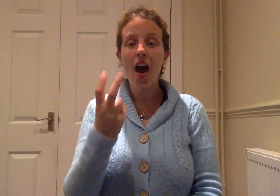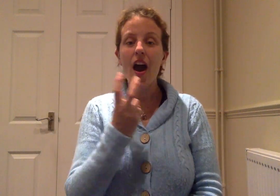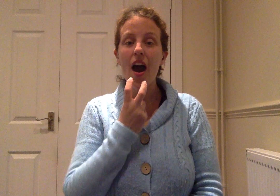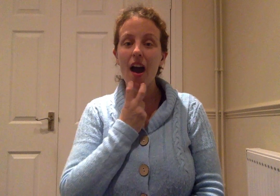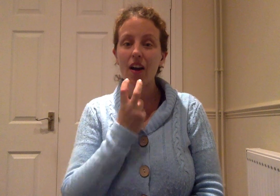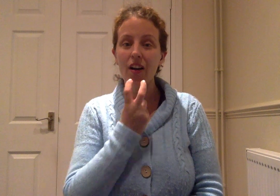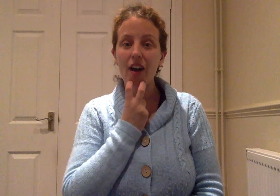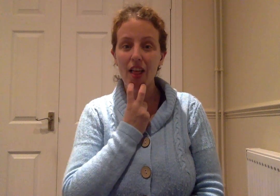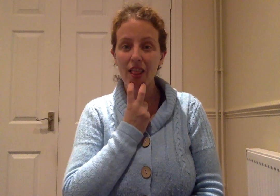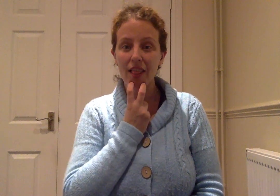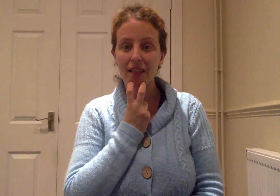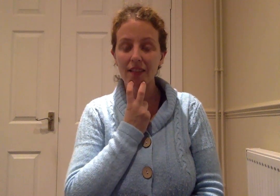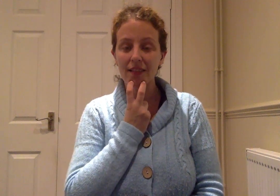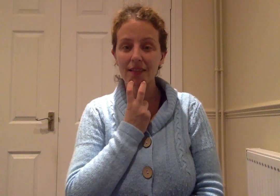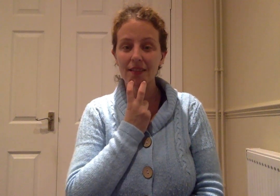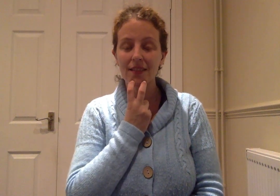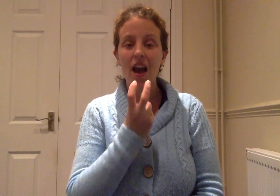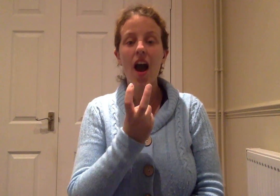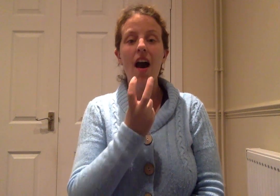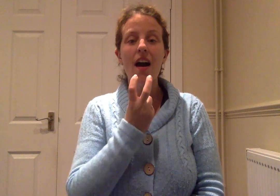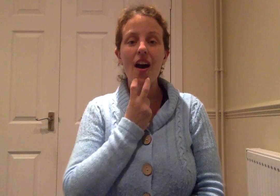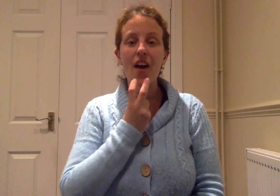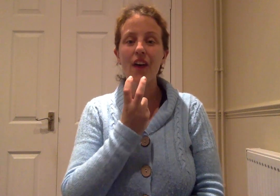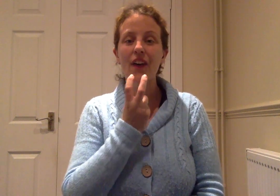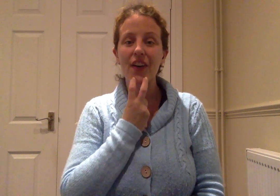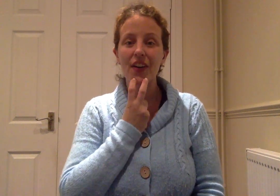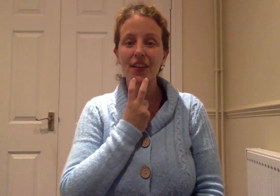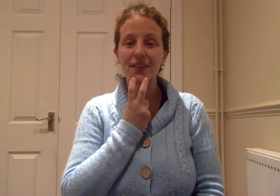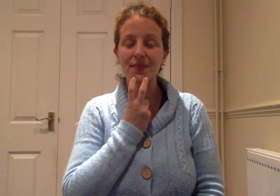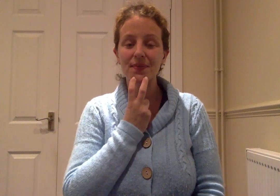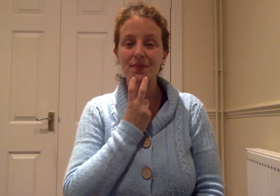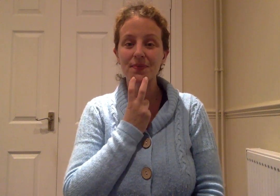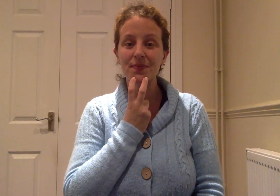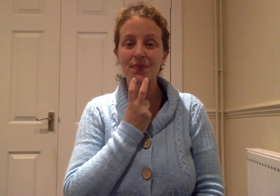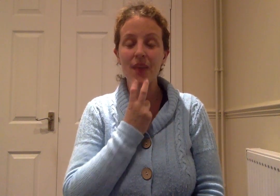Uncle